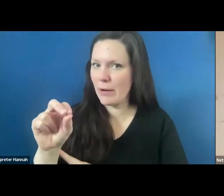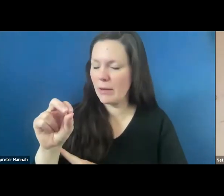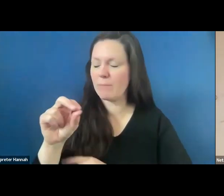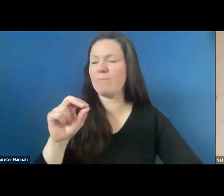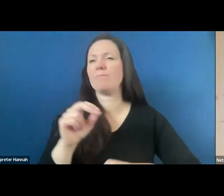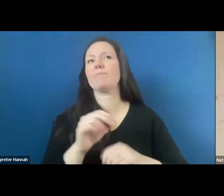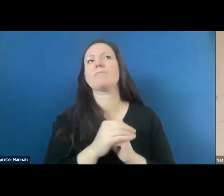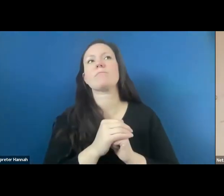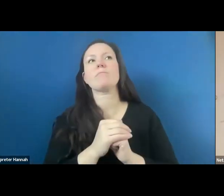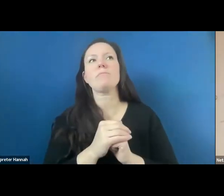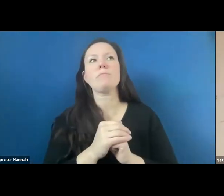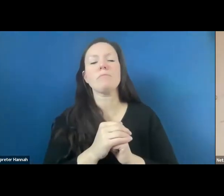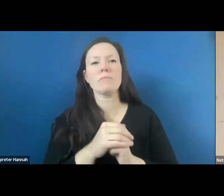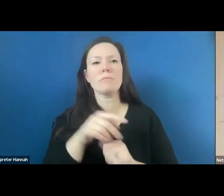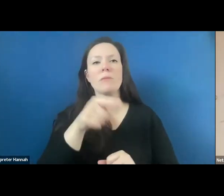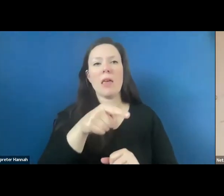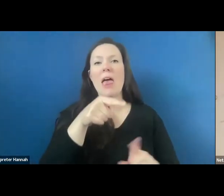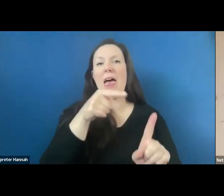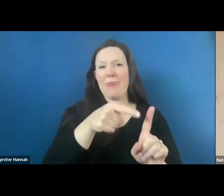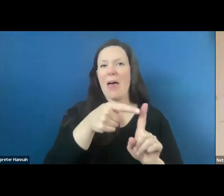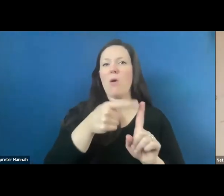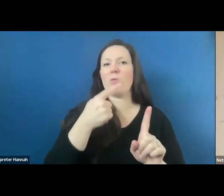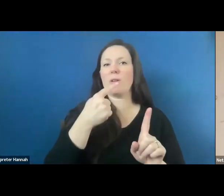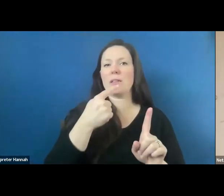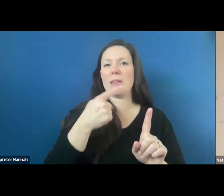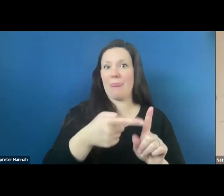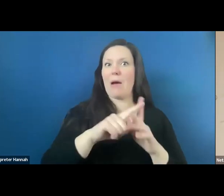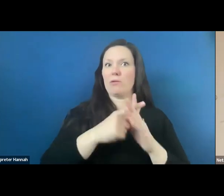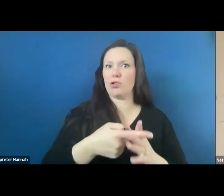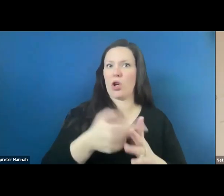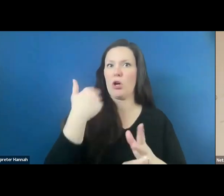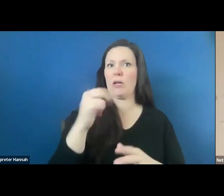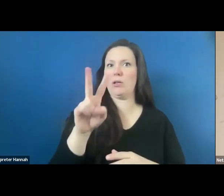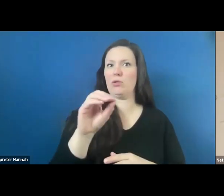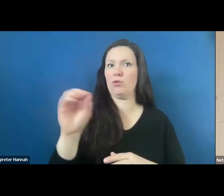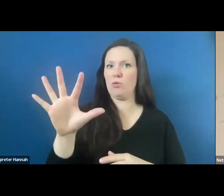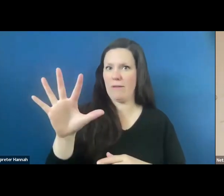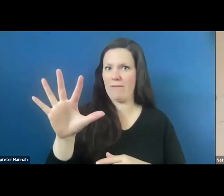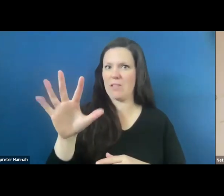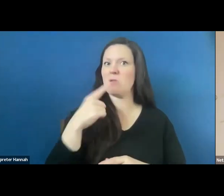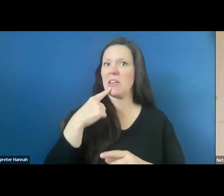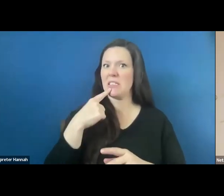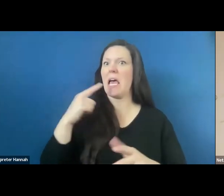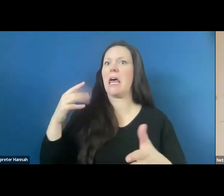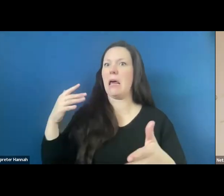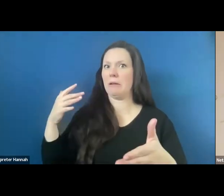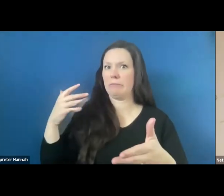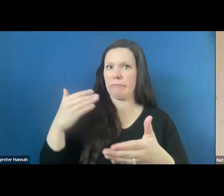And this is from a 2005 baseline in their document, though, they don't say what their baseline number of emissions was.